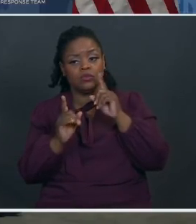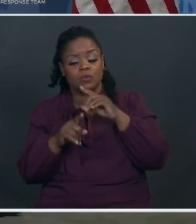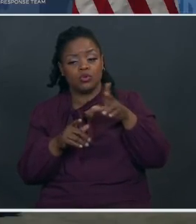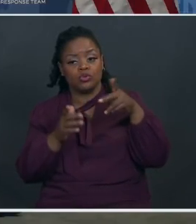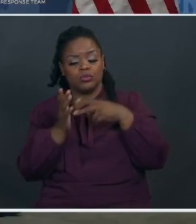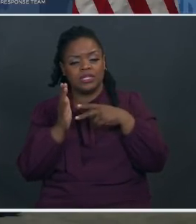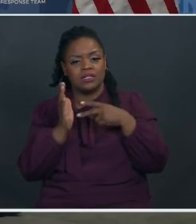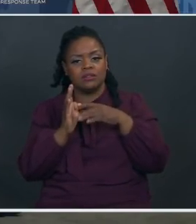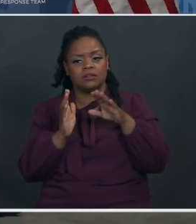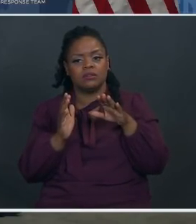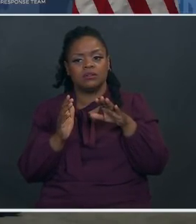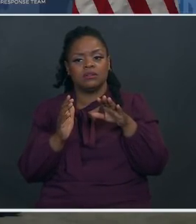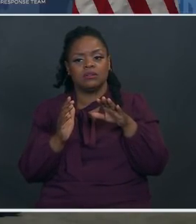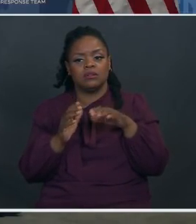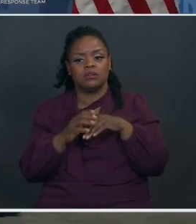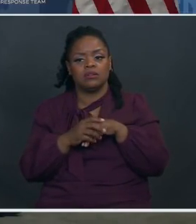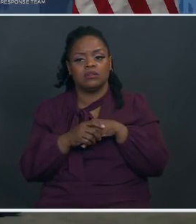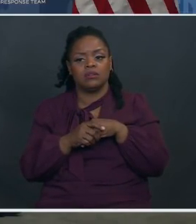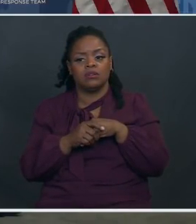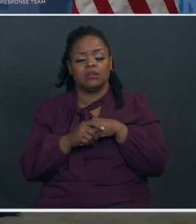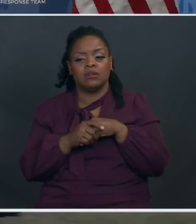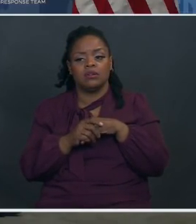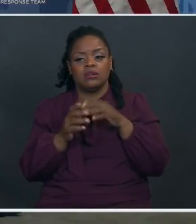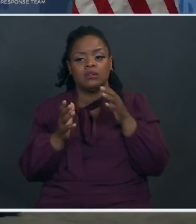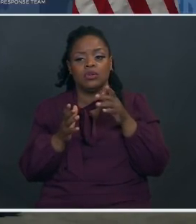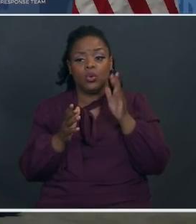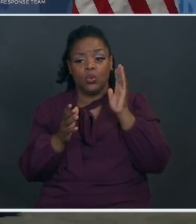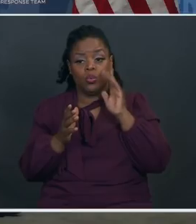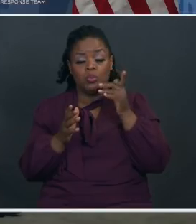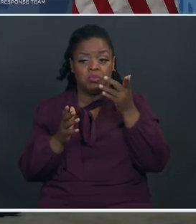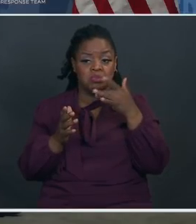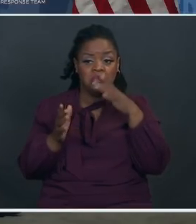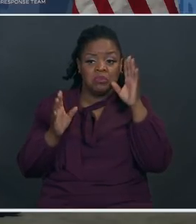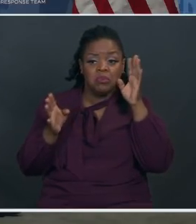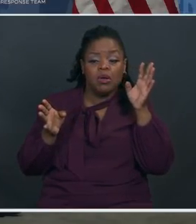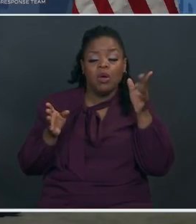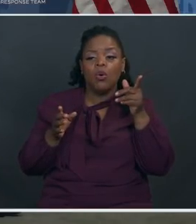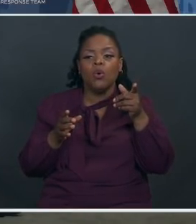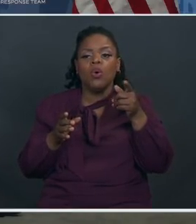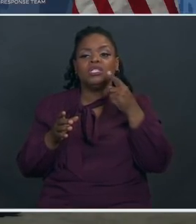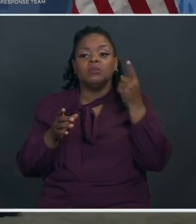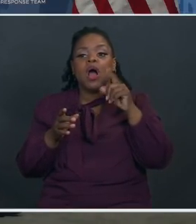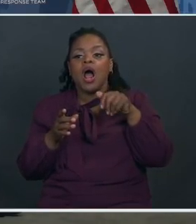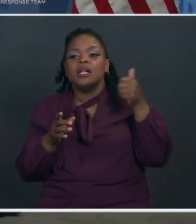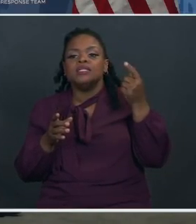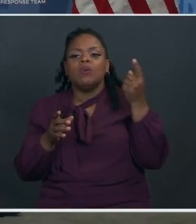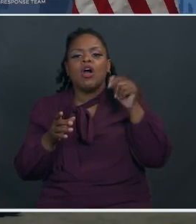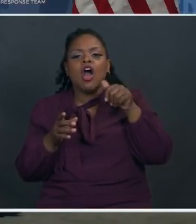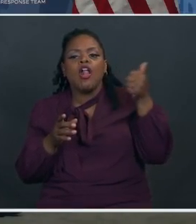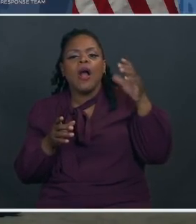again this is hypothetically -- the chance of having someone like Merk produce the vaccine